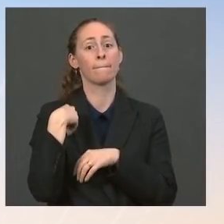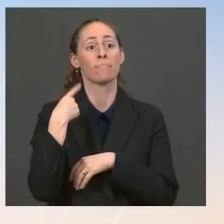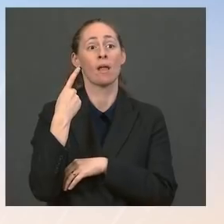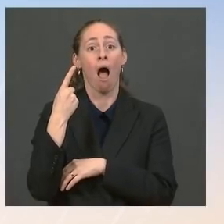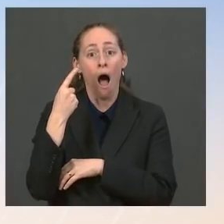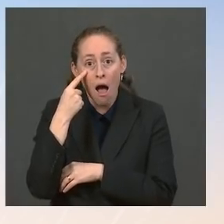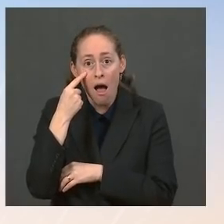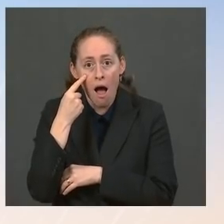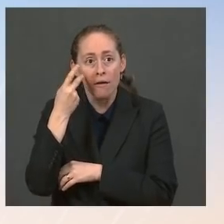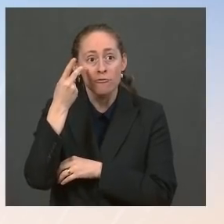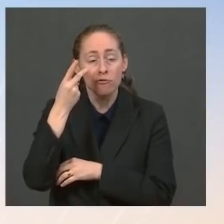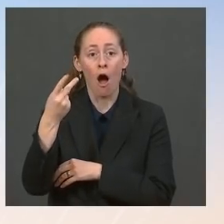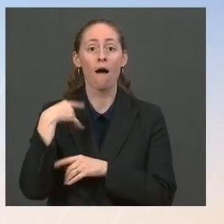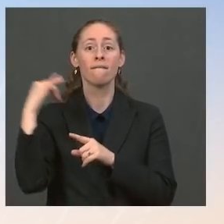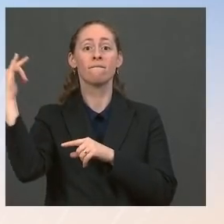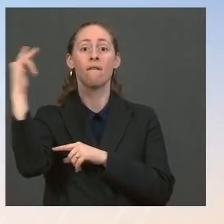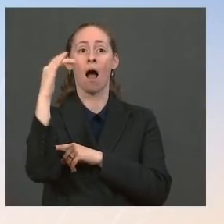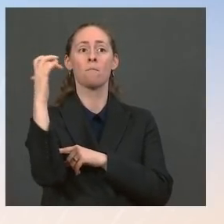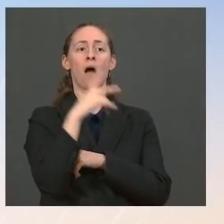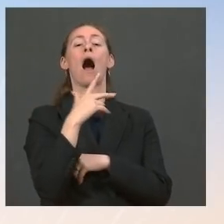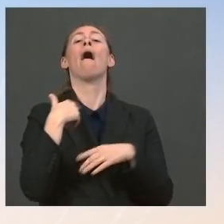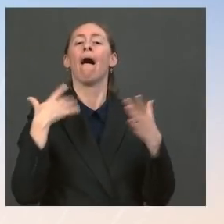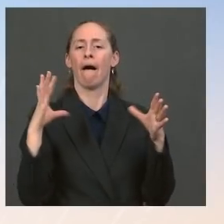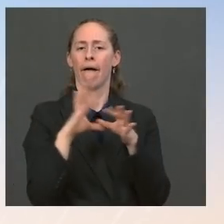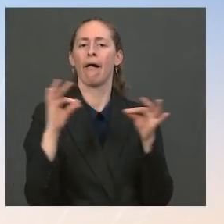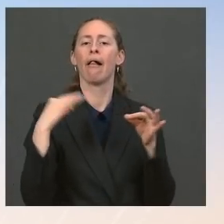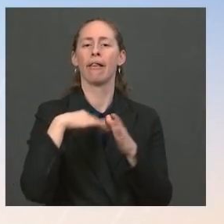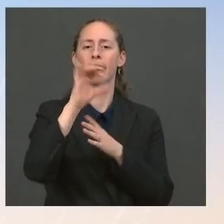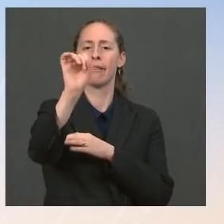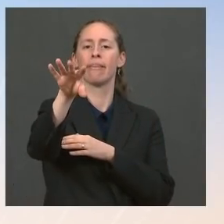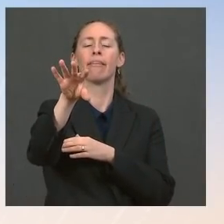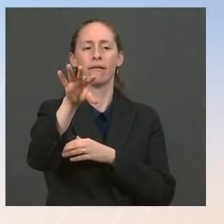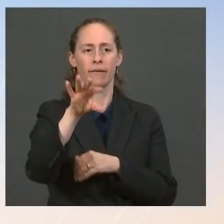and I made the statement that I did with respect to what those images suggested.